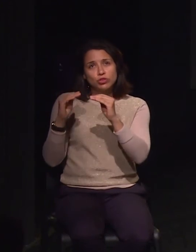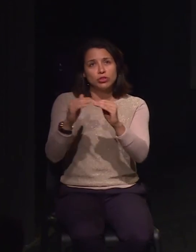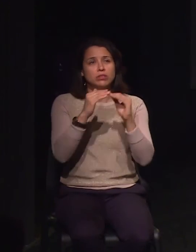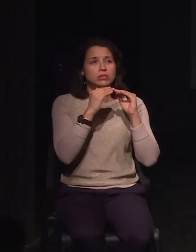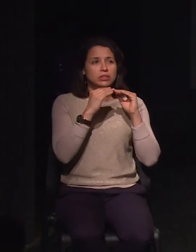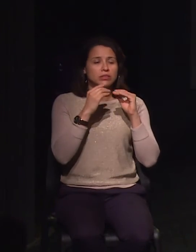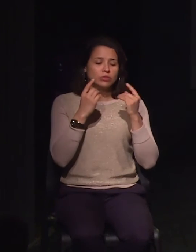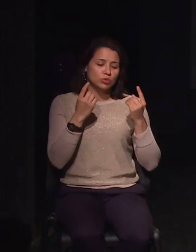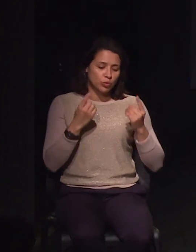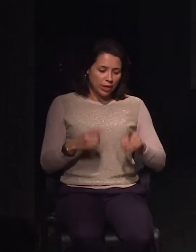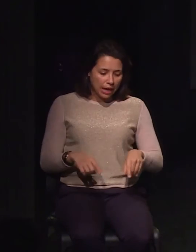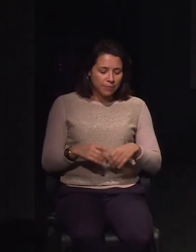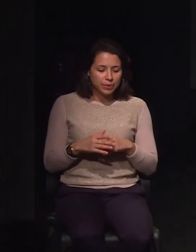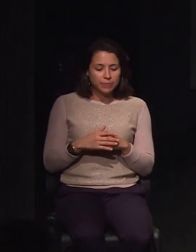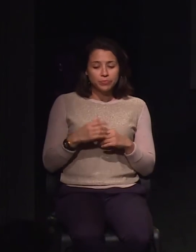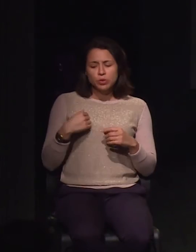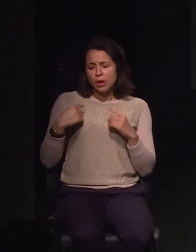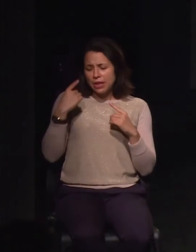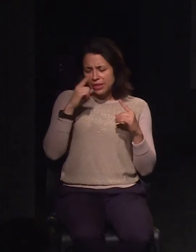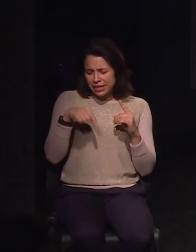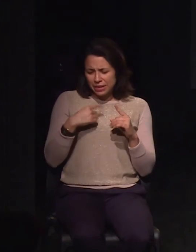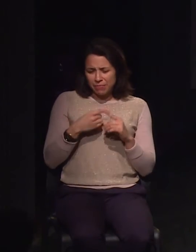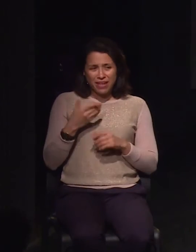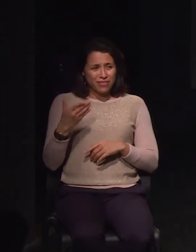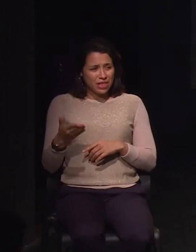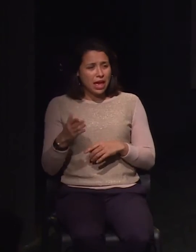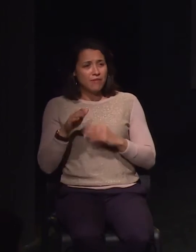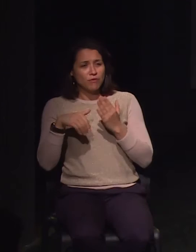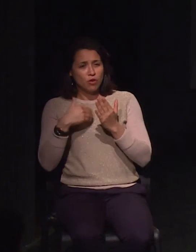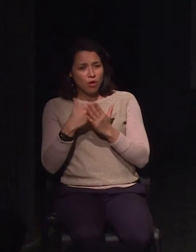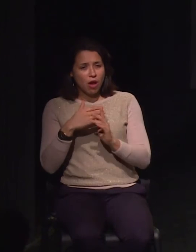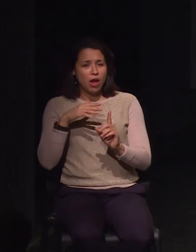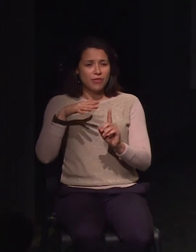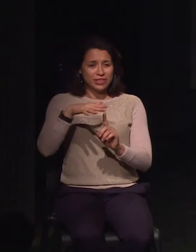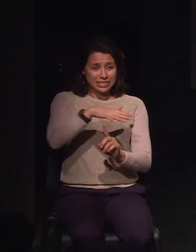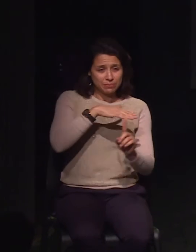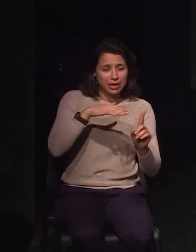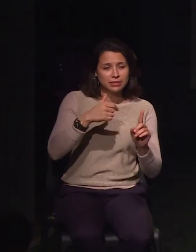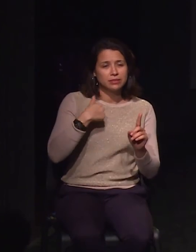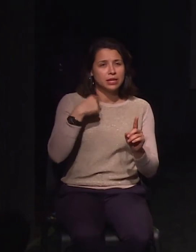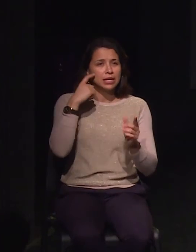So I think about that in terms of all the spaces I see coming around in New York City.